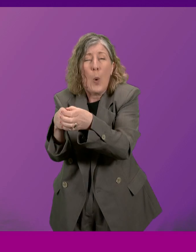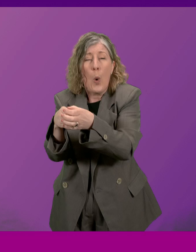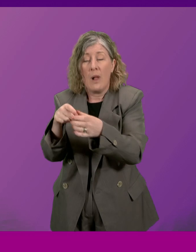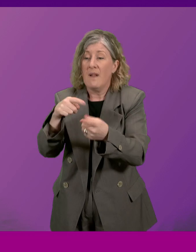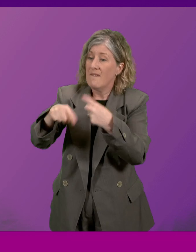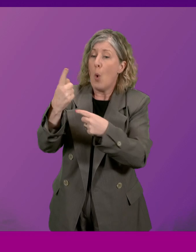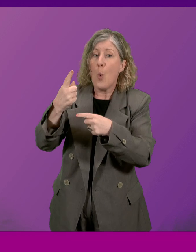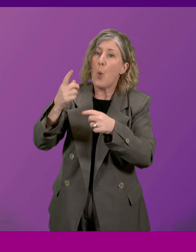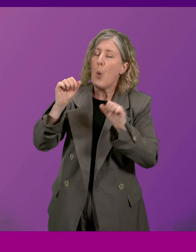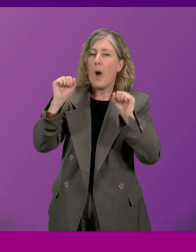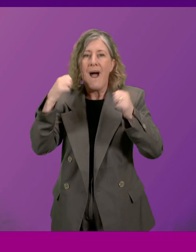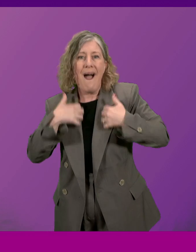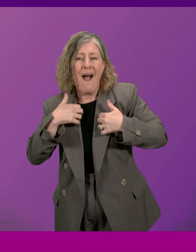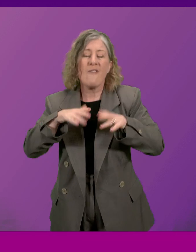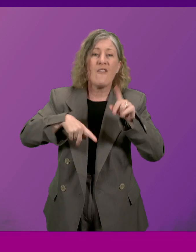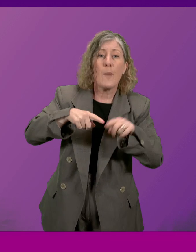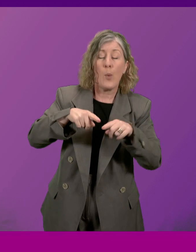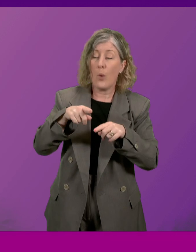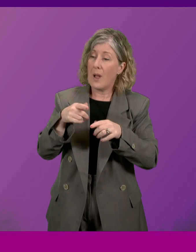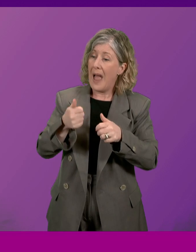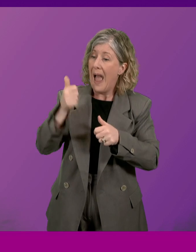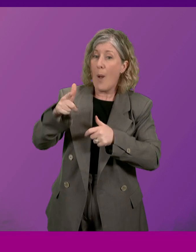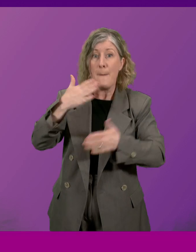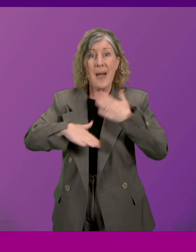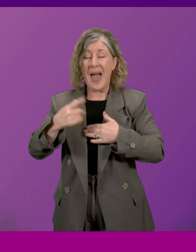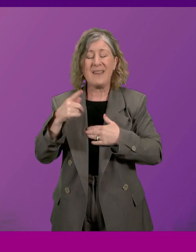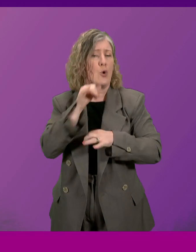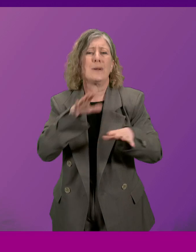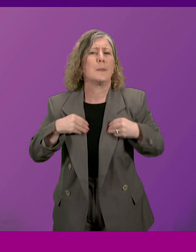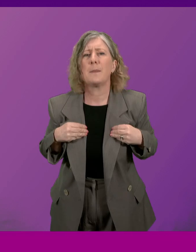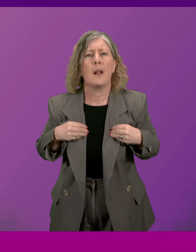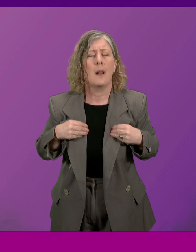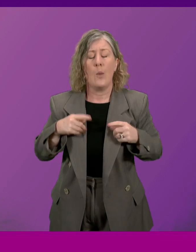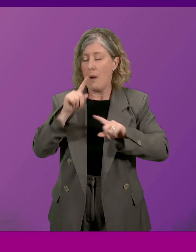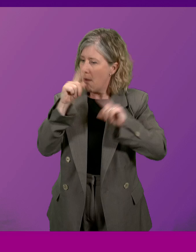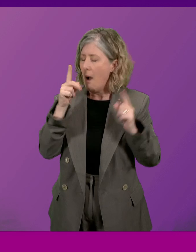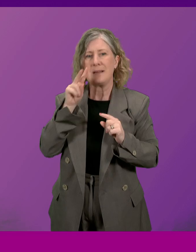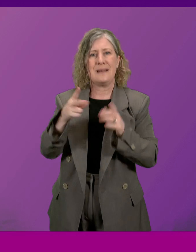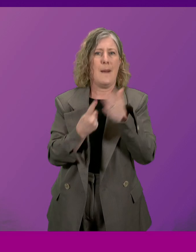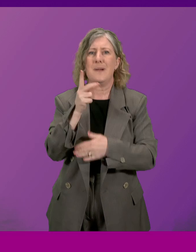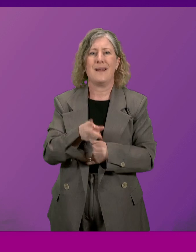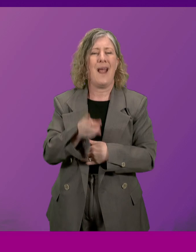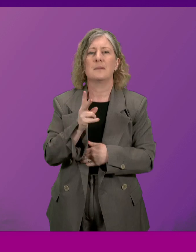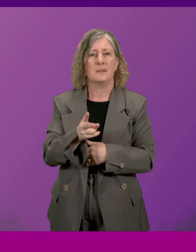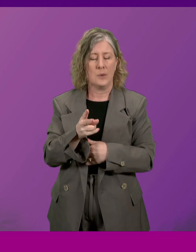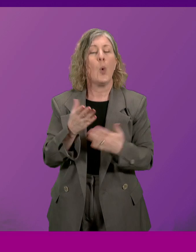they behaved on Sunday. There cannot be a repeat of that. The police will be planning to deal with